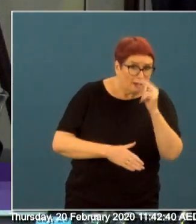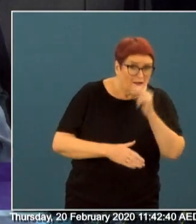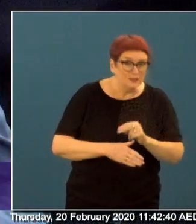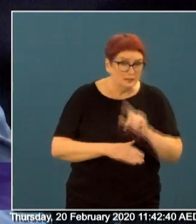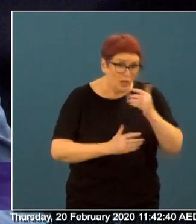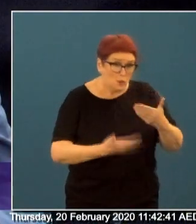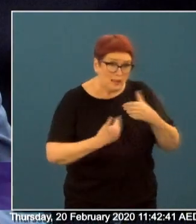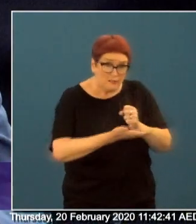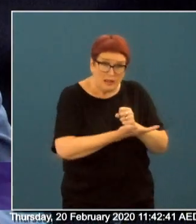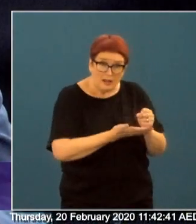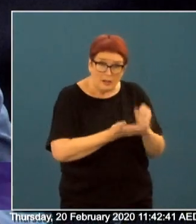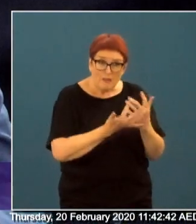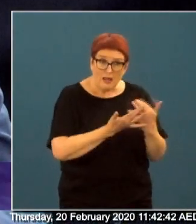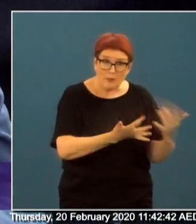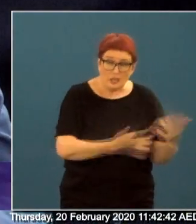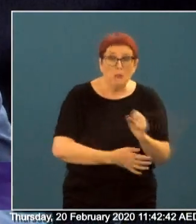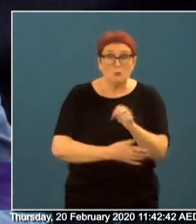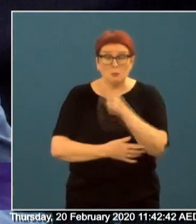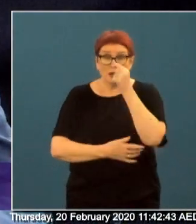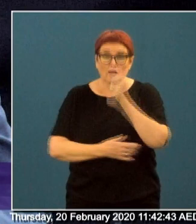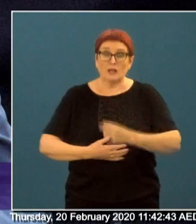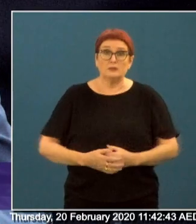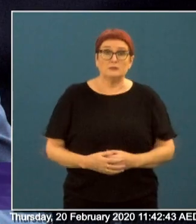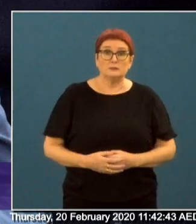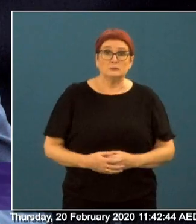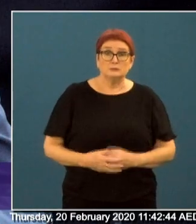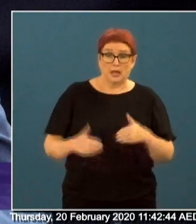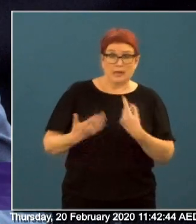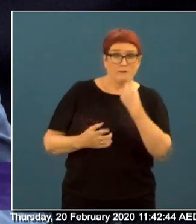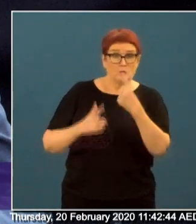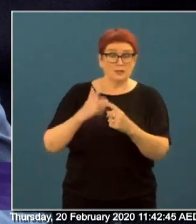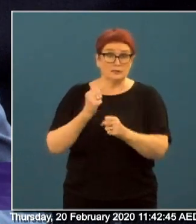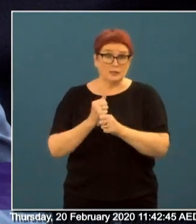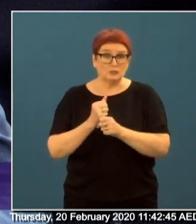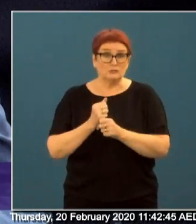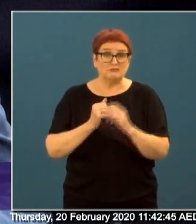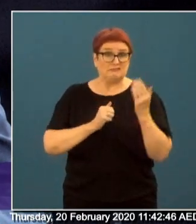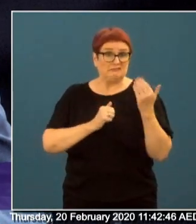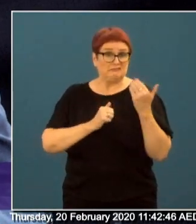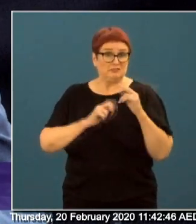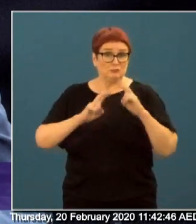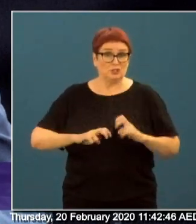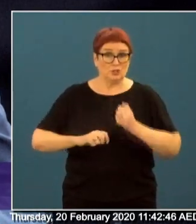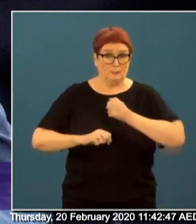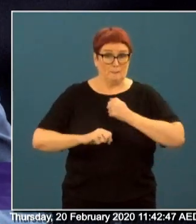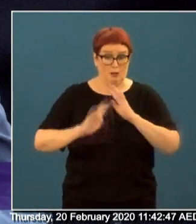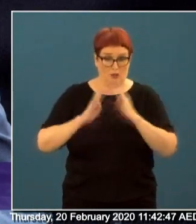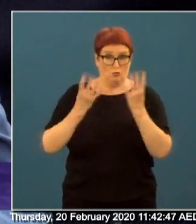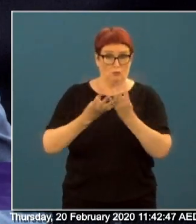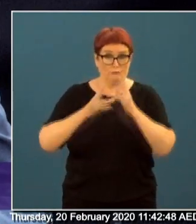Yes. For example, some research from our own group showed that the proportion